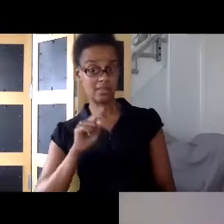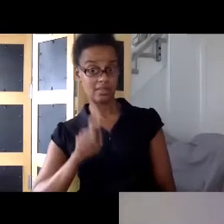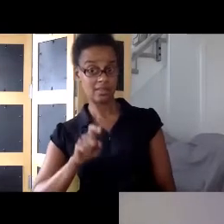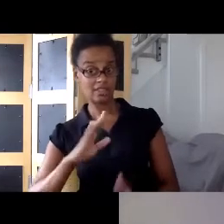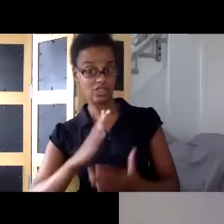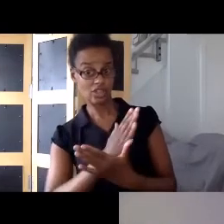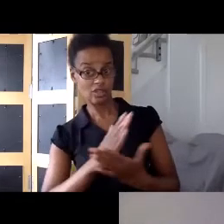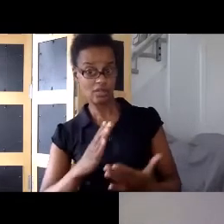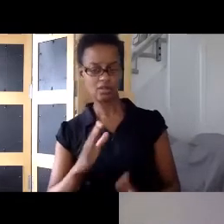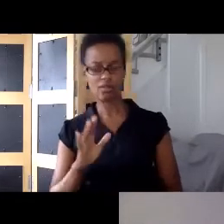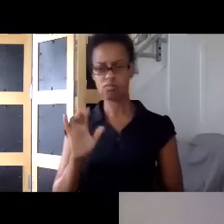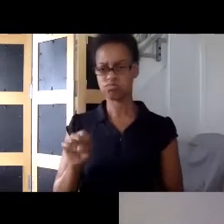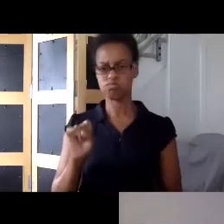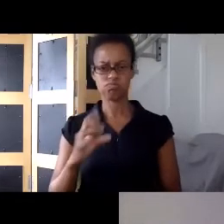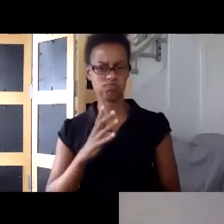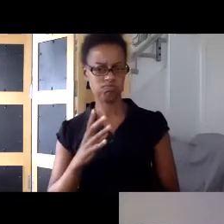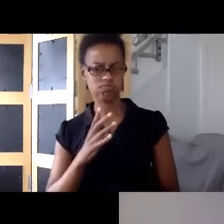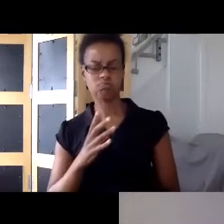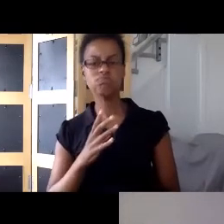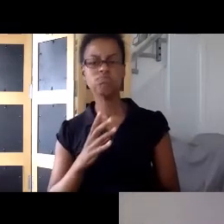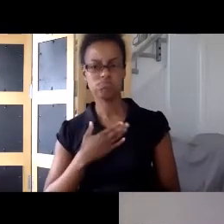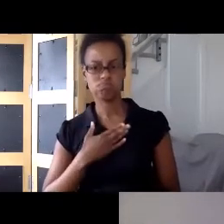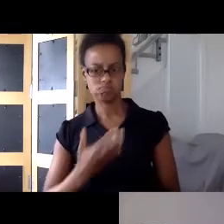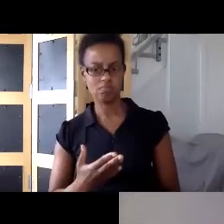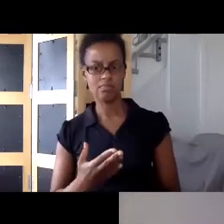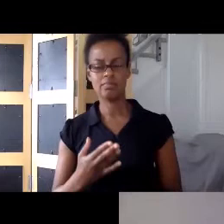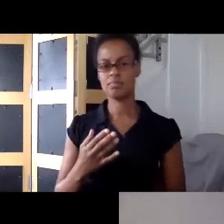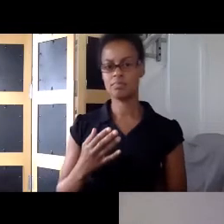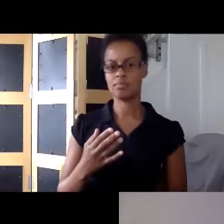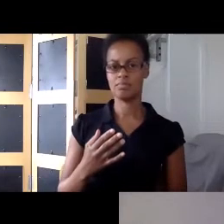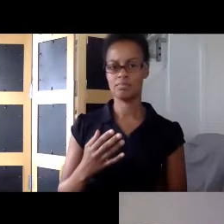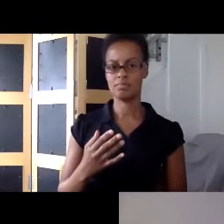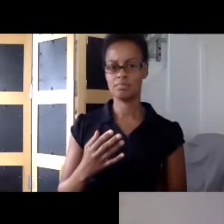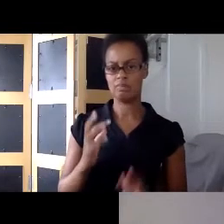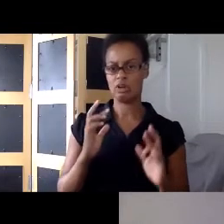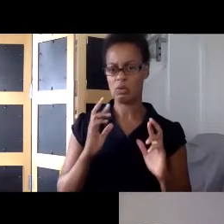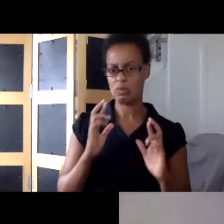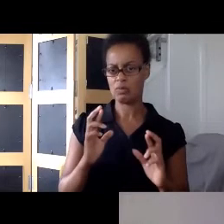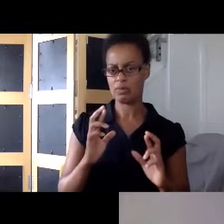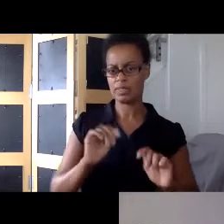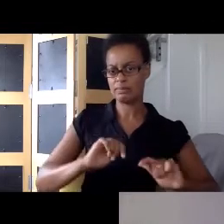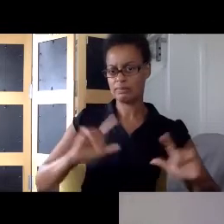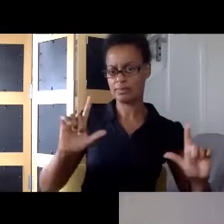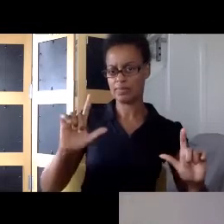And then I'll be able to hopefully get this slide up here for everybody.